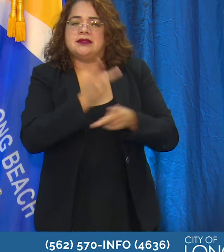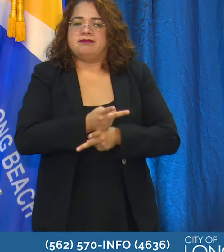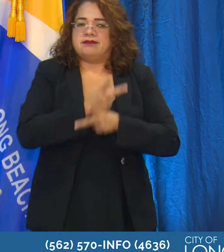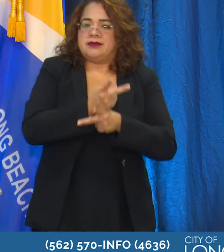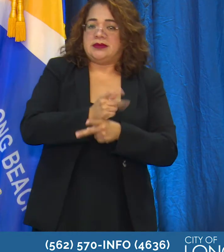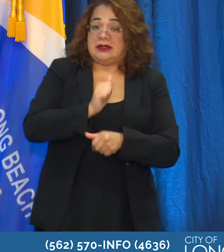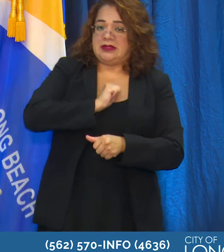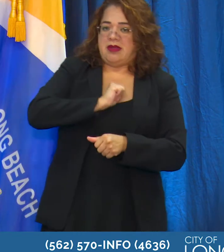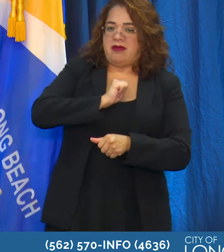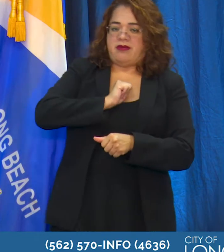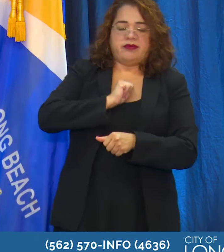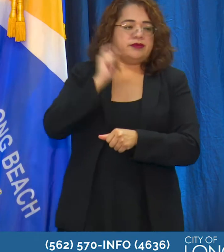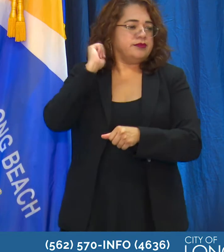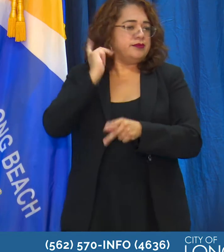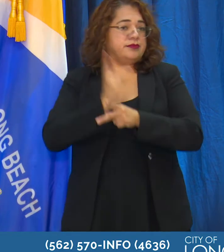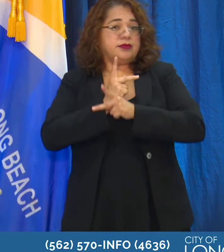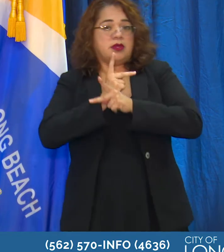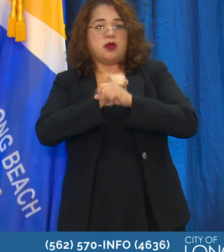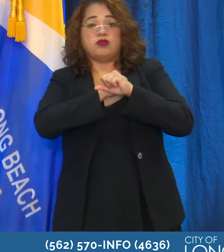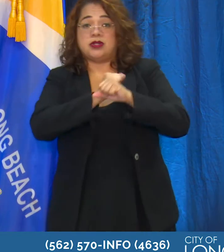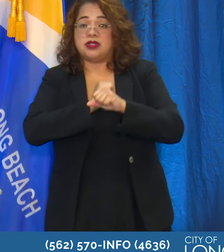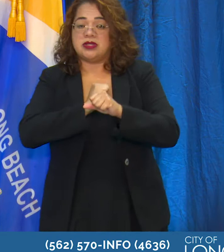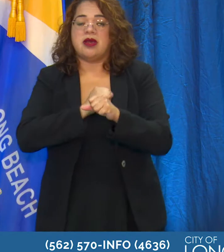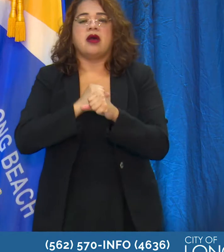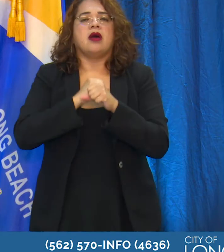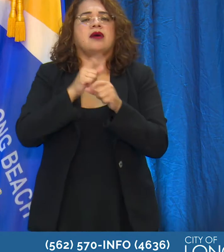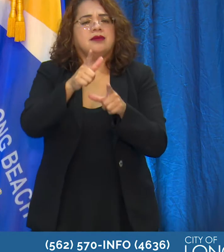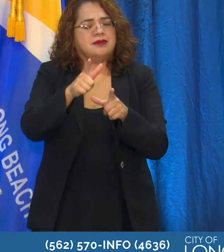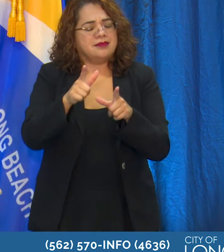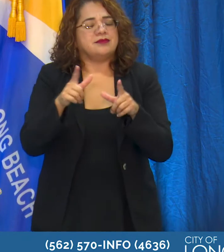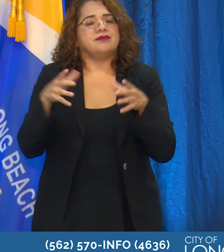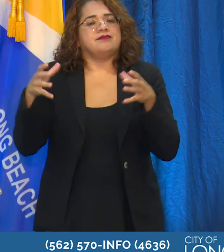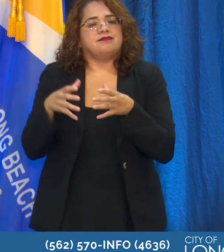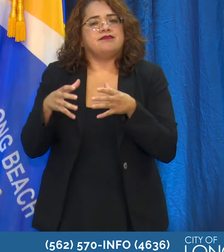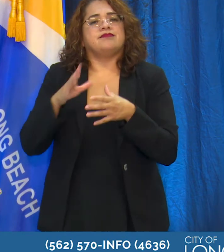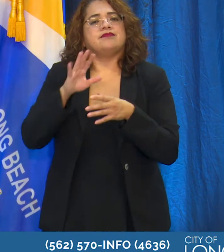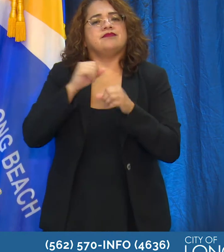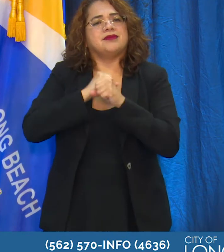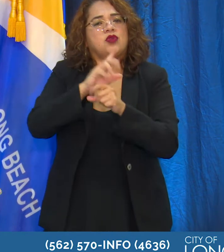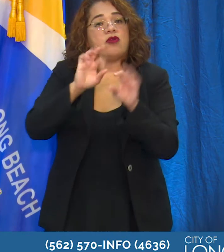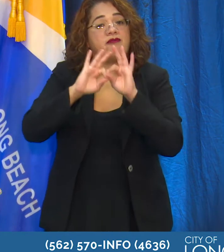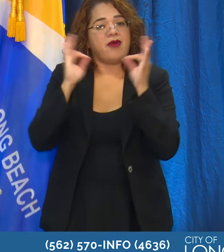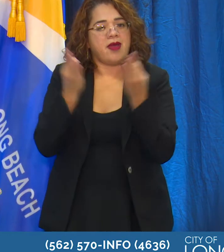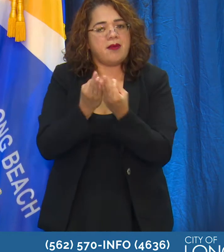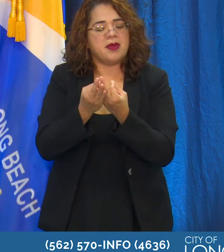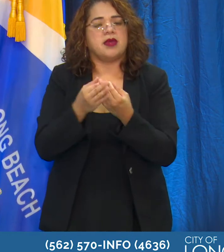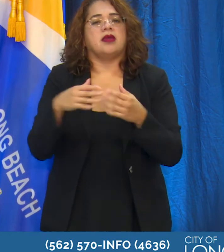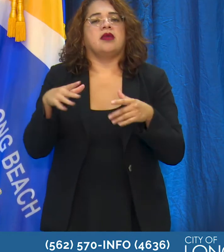our families, and people who are around us. The more that we can do that, then we'll be able to really ensure that that death toll